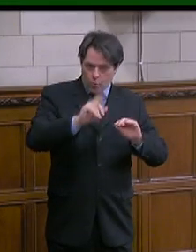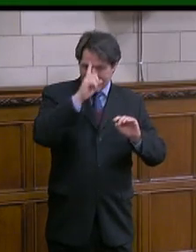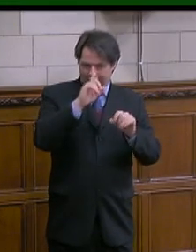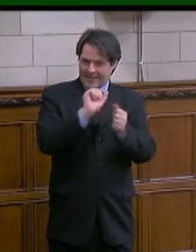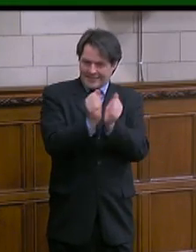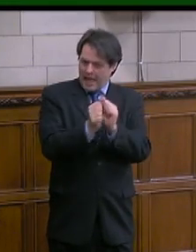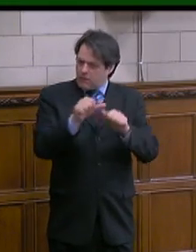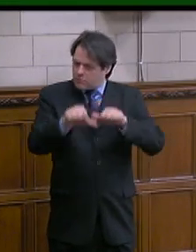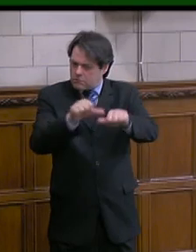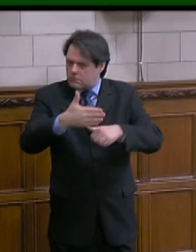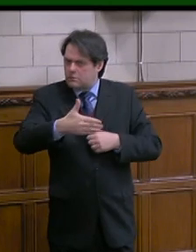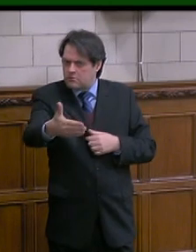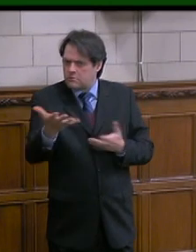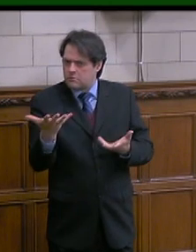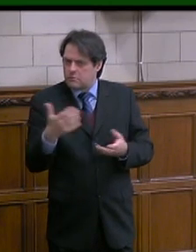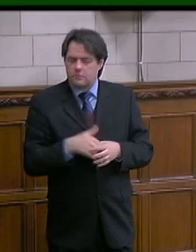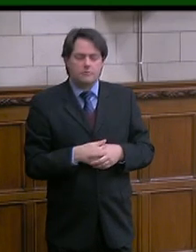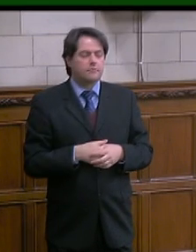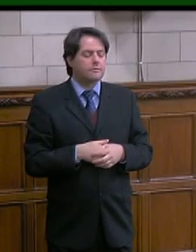Nick Gibb: We have been clear that we want schools to